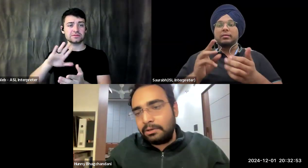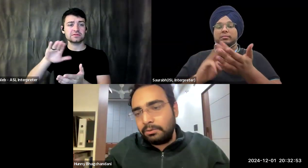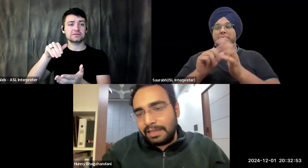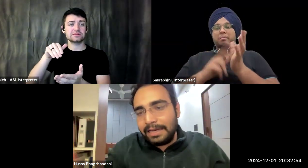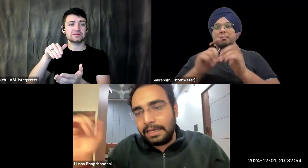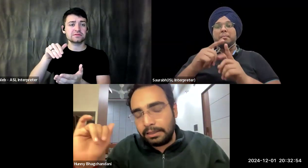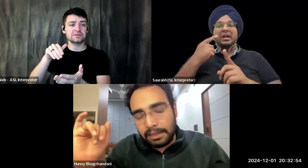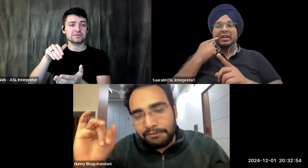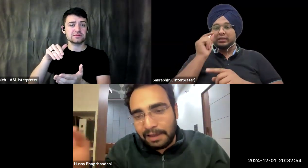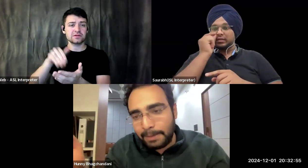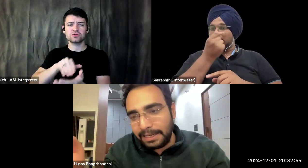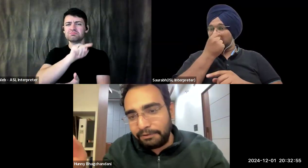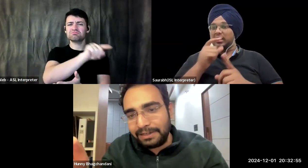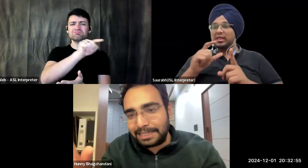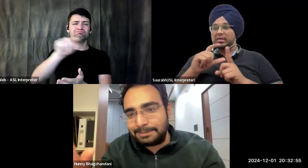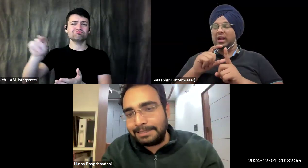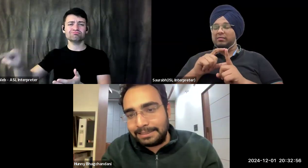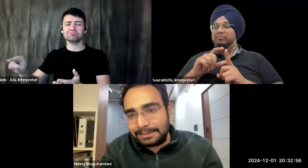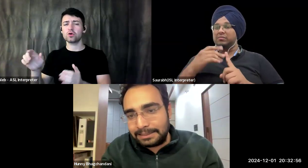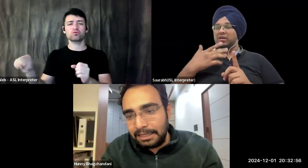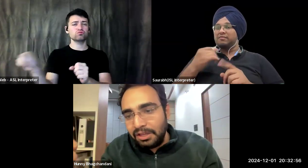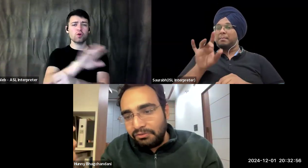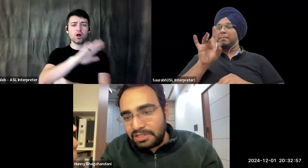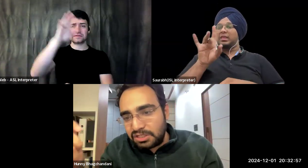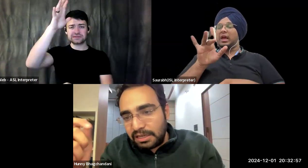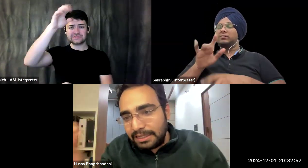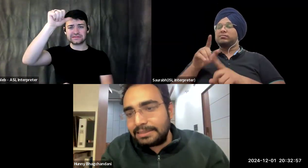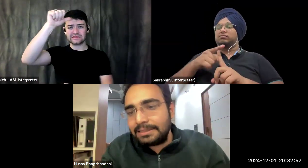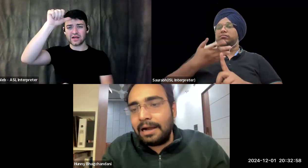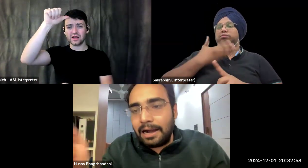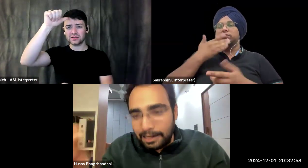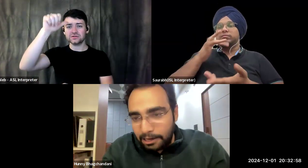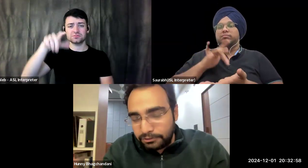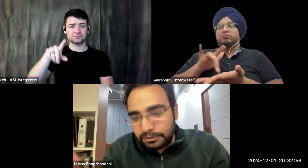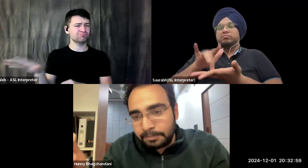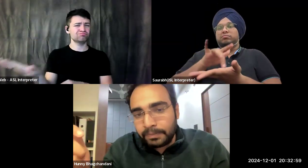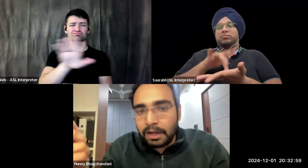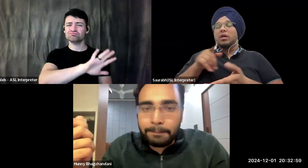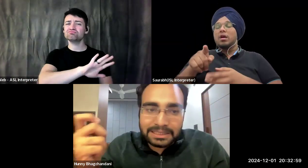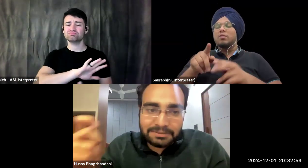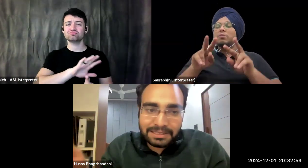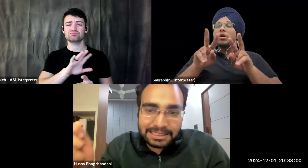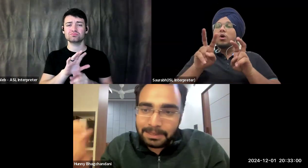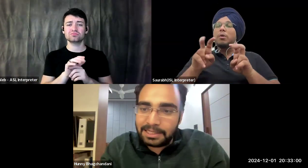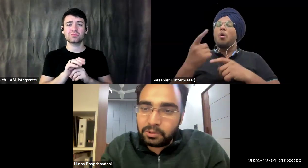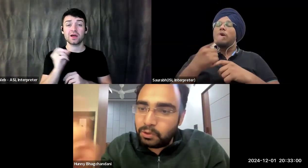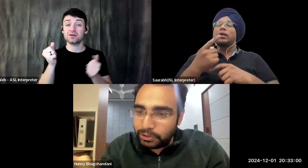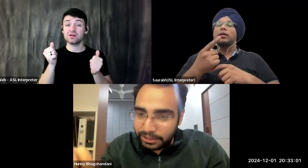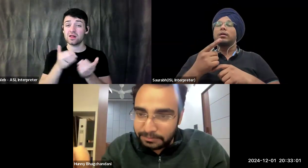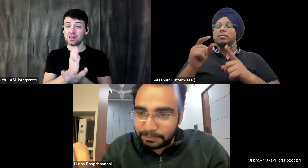Chennai to Delhi . We have many. 15 experience centers which is allows persons with disability to go there